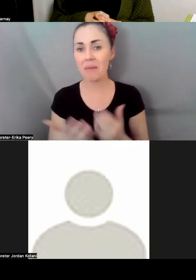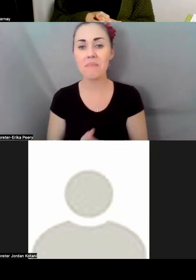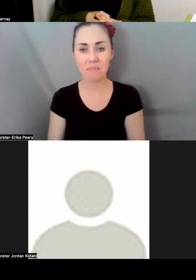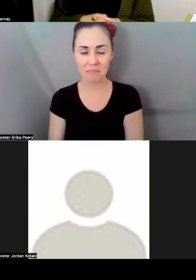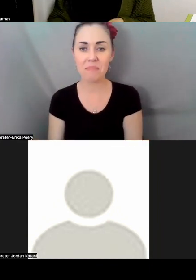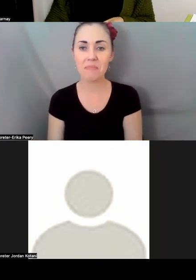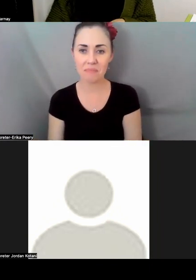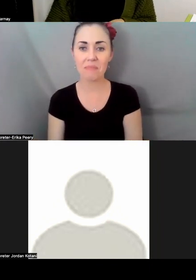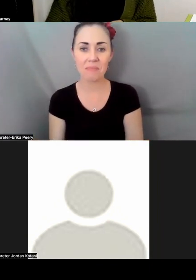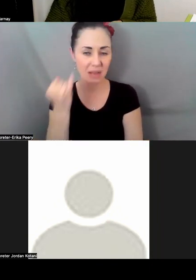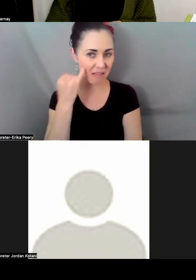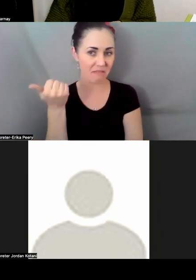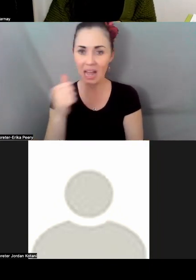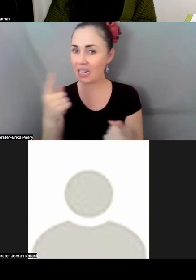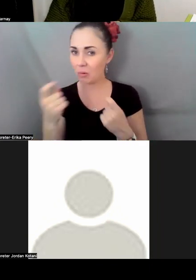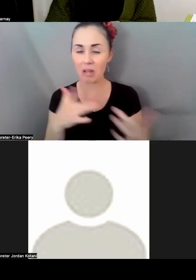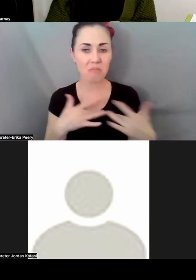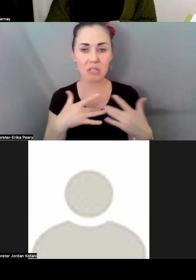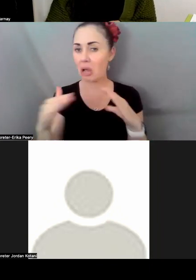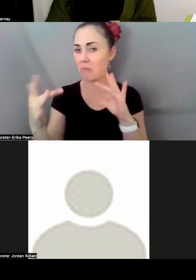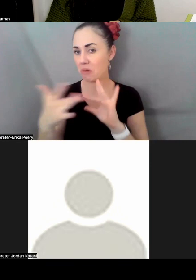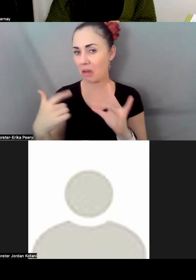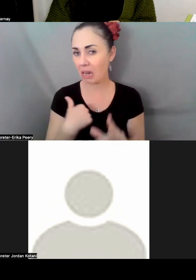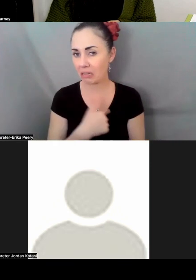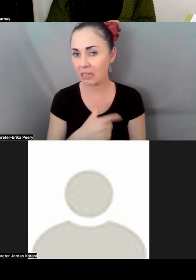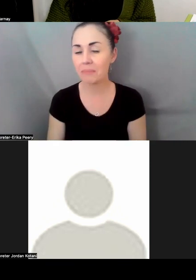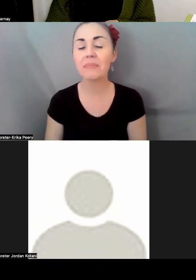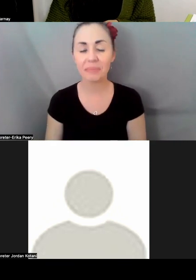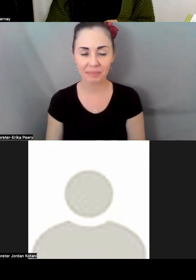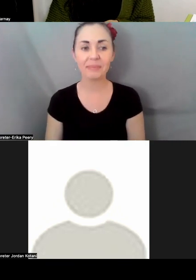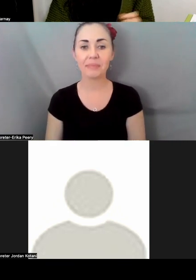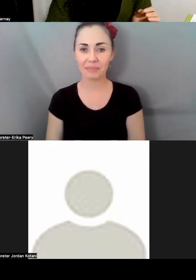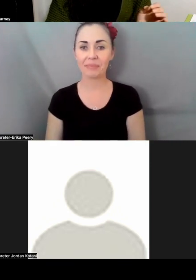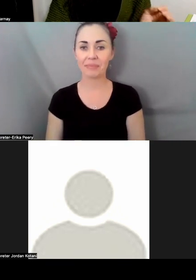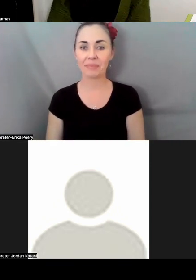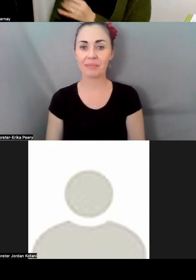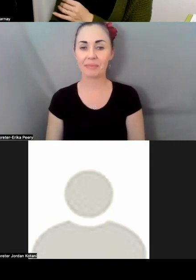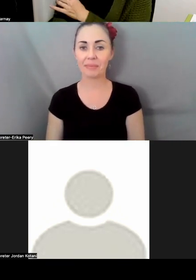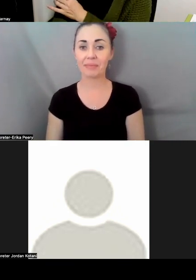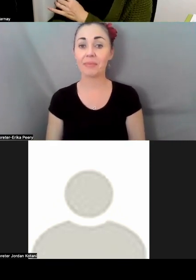any questions or concerns and we will be making these slides available. So